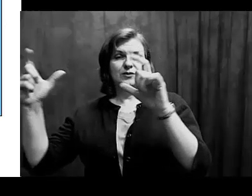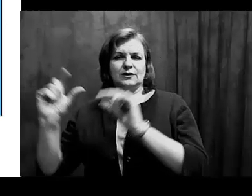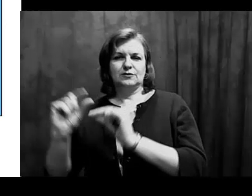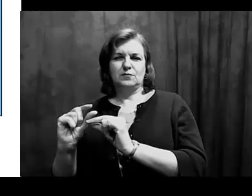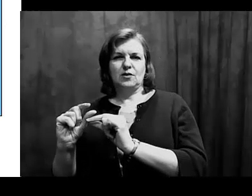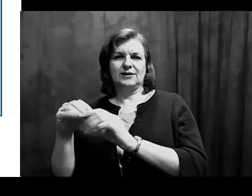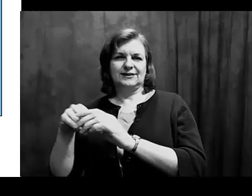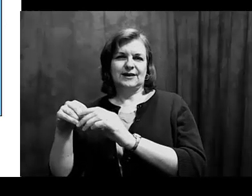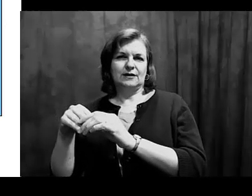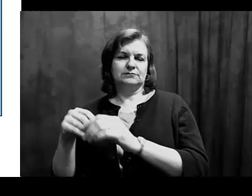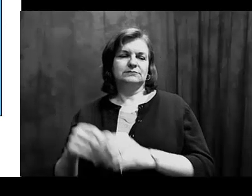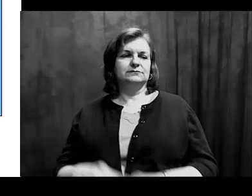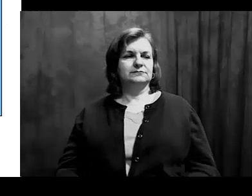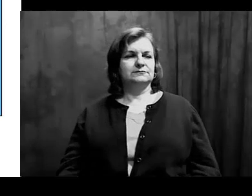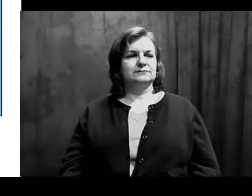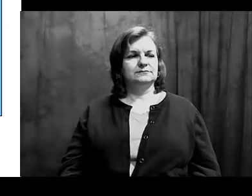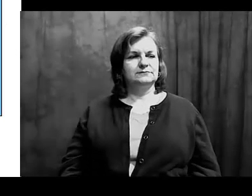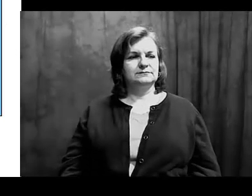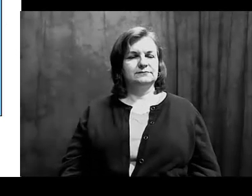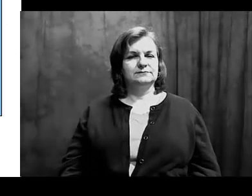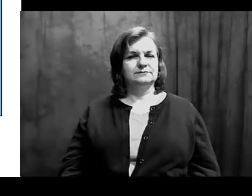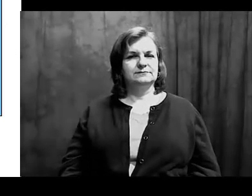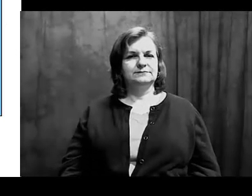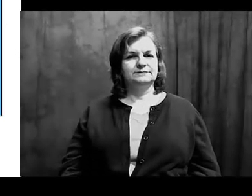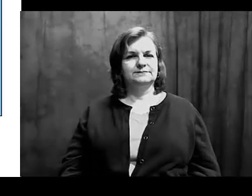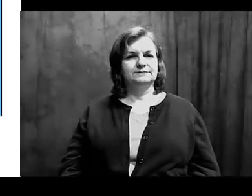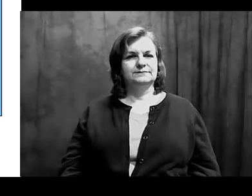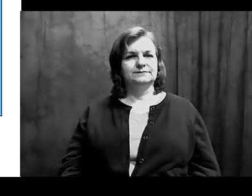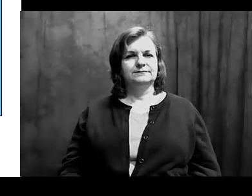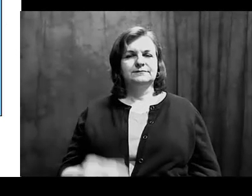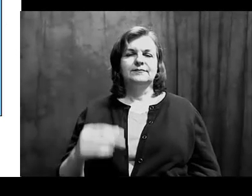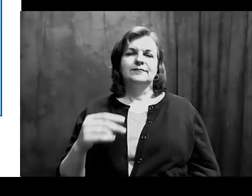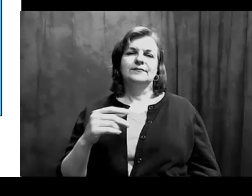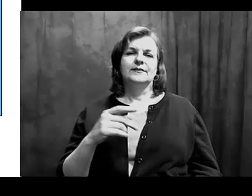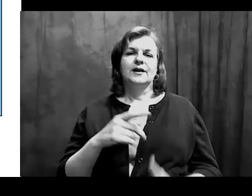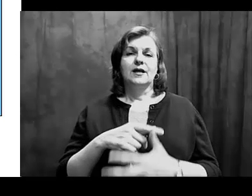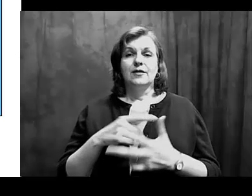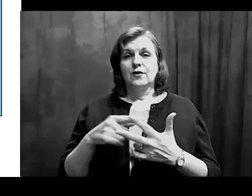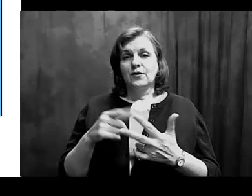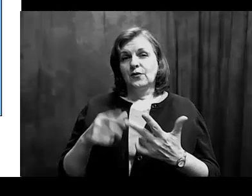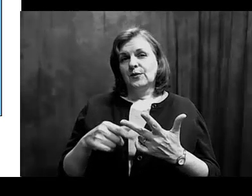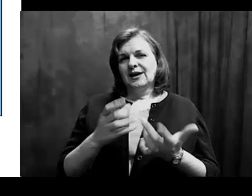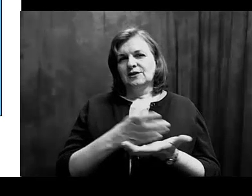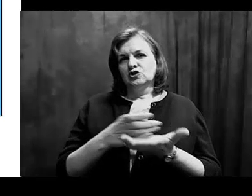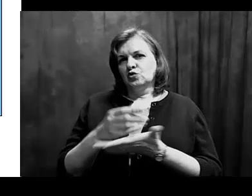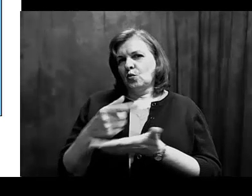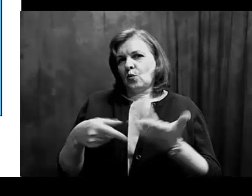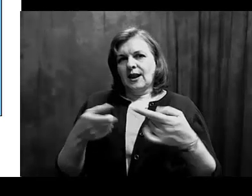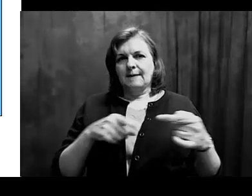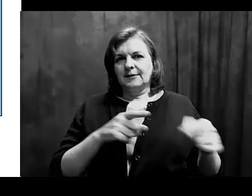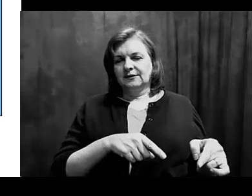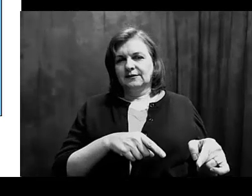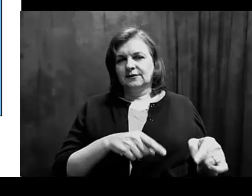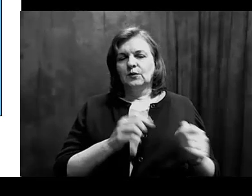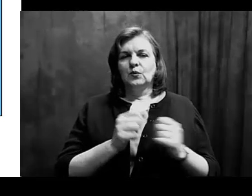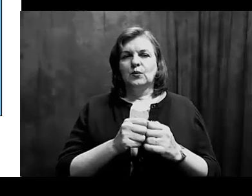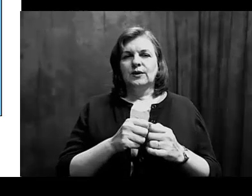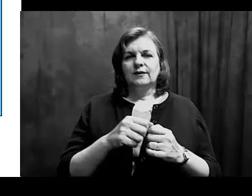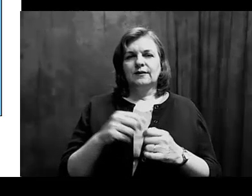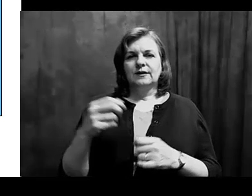so if we have animal cells at the top -- plant cells at the bottom hypotonic - so low concentration